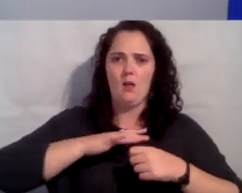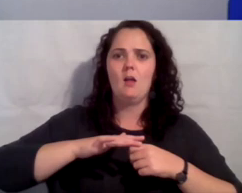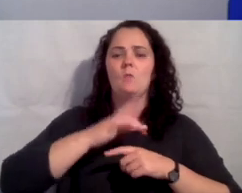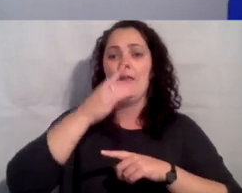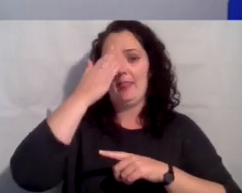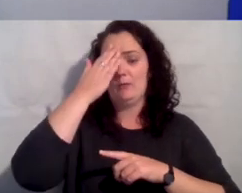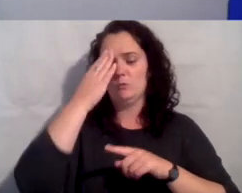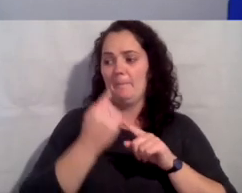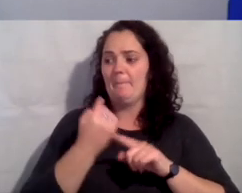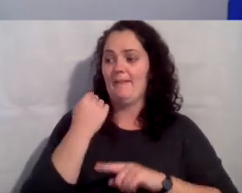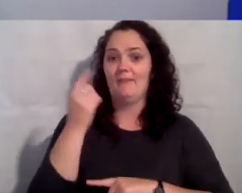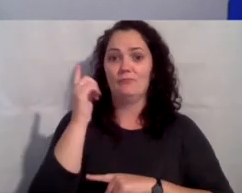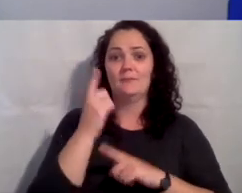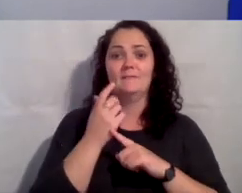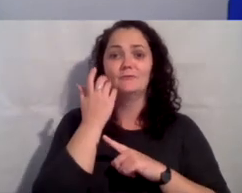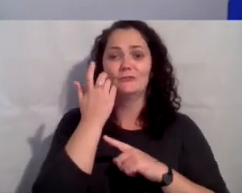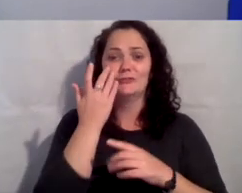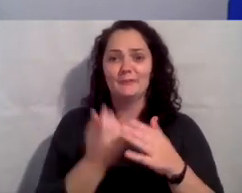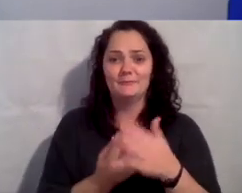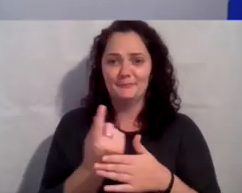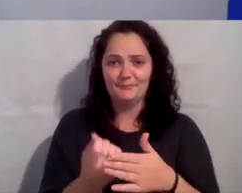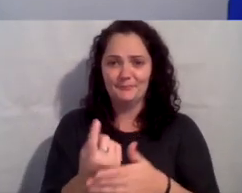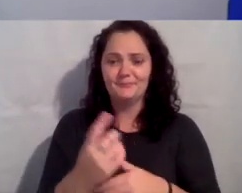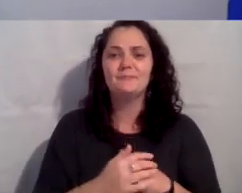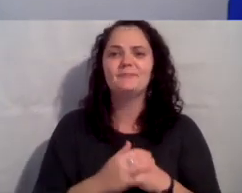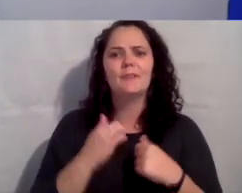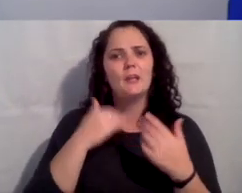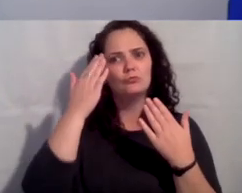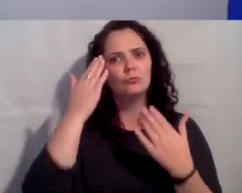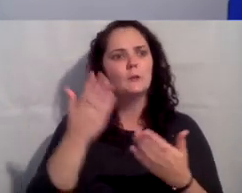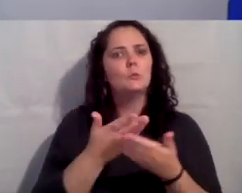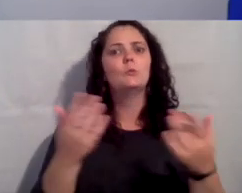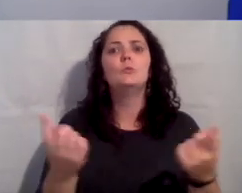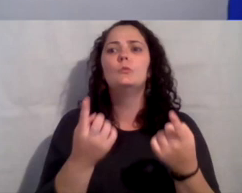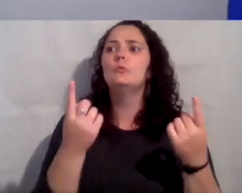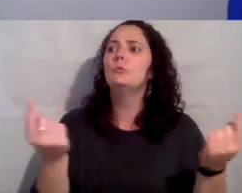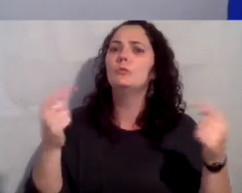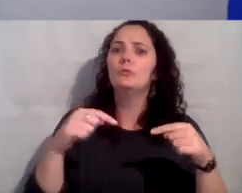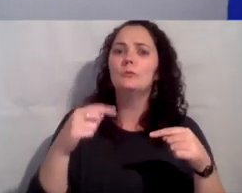present emerging, and extend that respect to first nations people wherever you may be joining us from here this evening.